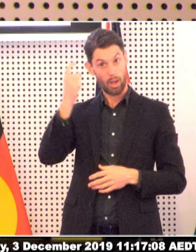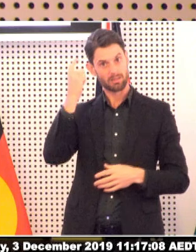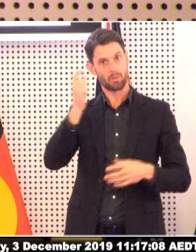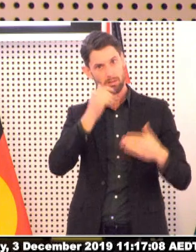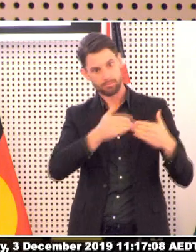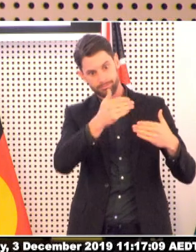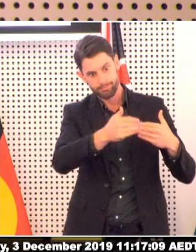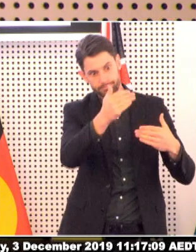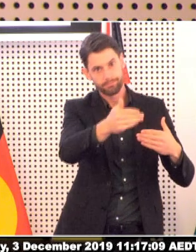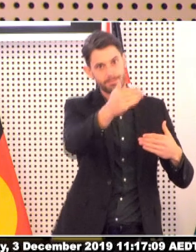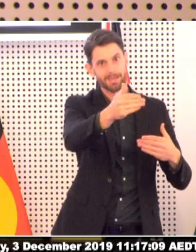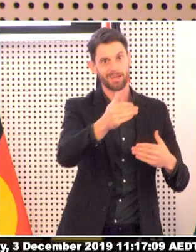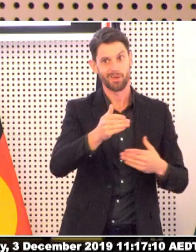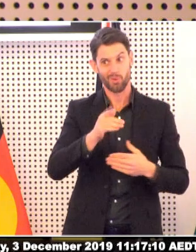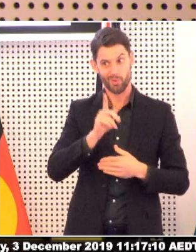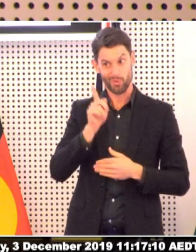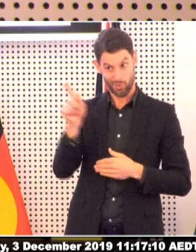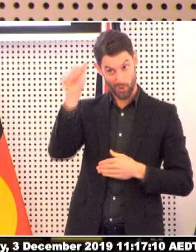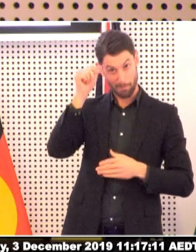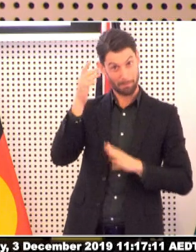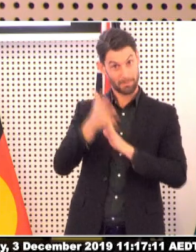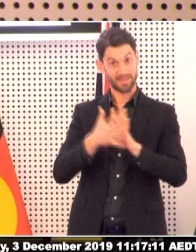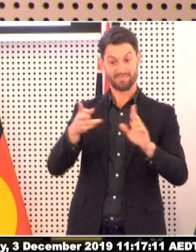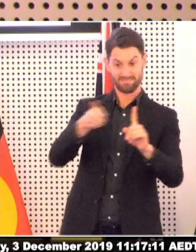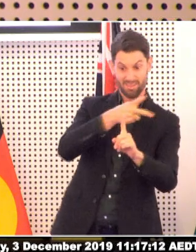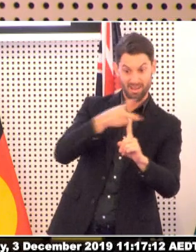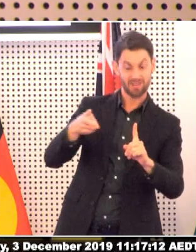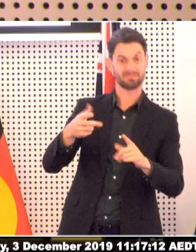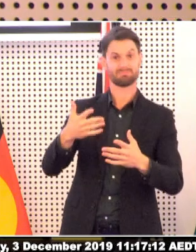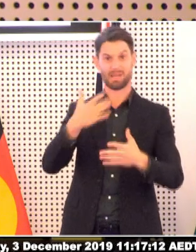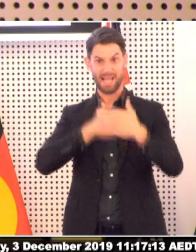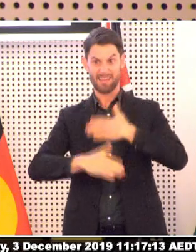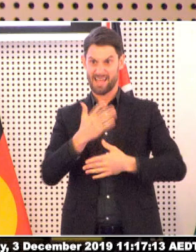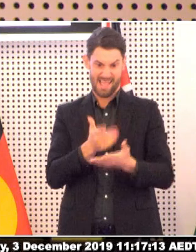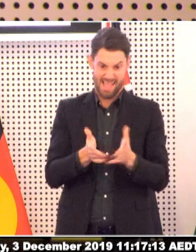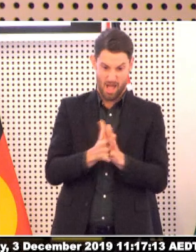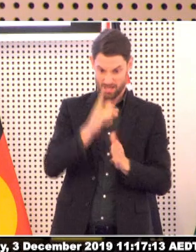of violent behaviour and so forth, and how are they to be addressed in the absence of